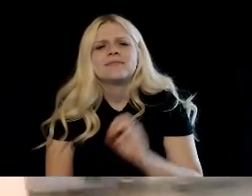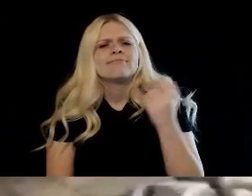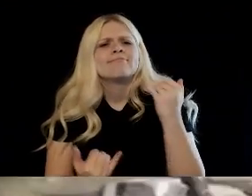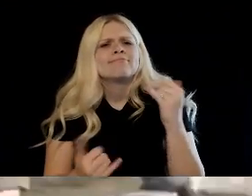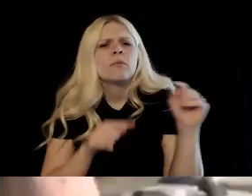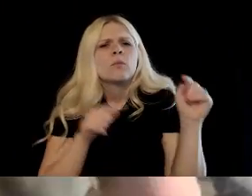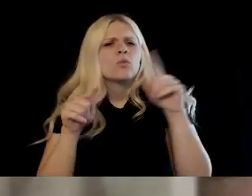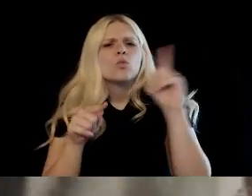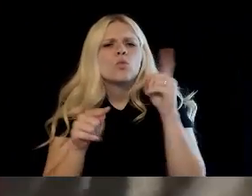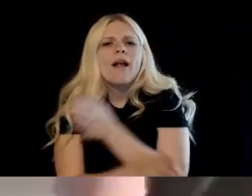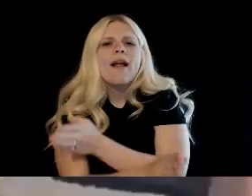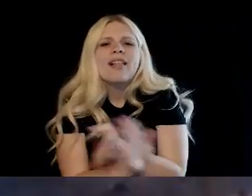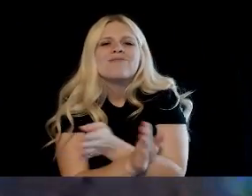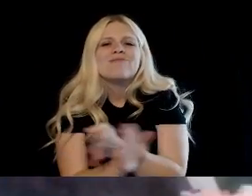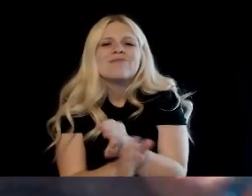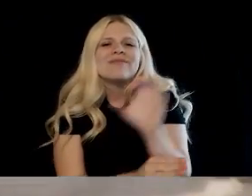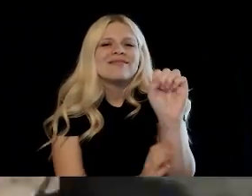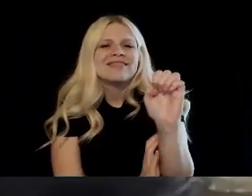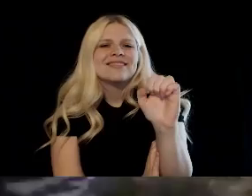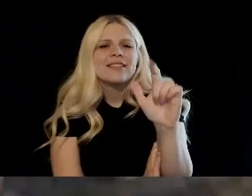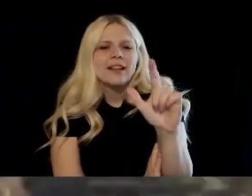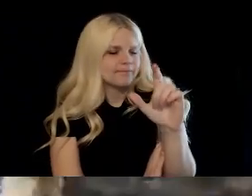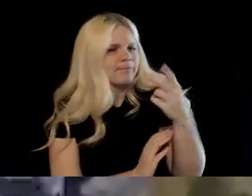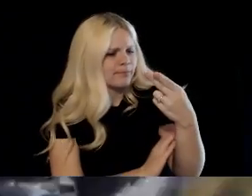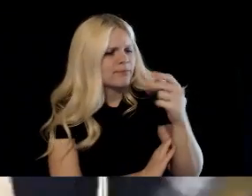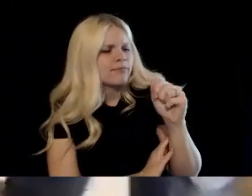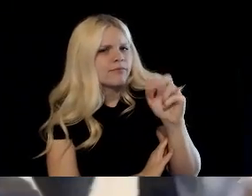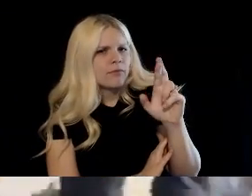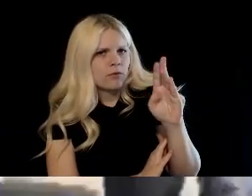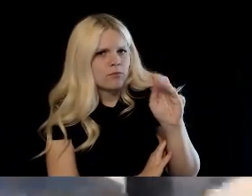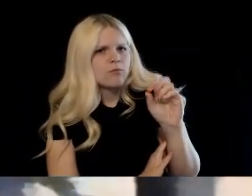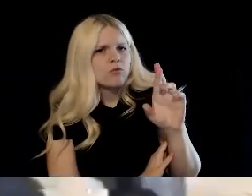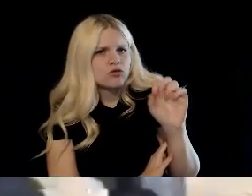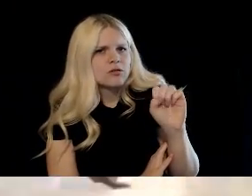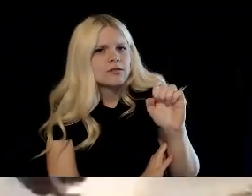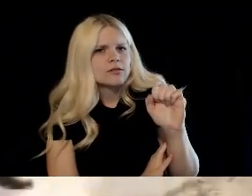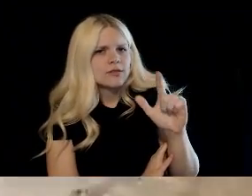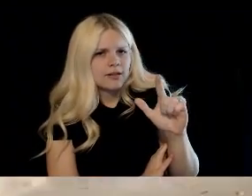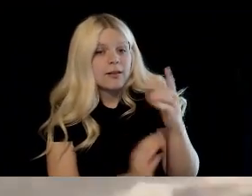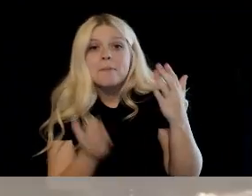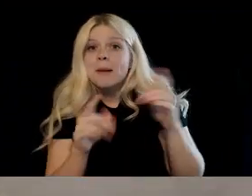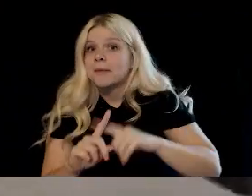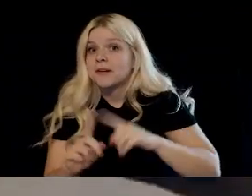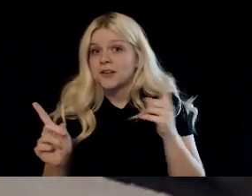We'll see if the technique is any different. Again, we're gonna take this artwork right up to get the photos done,